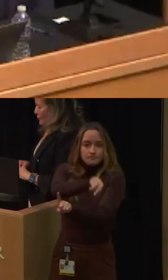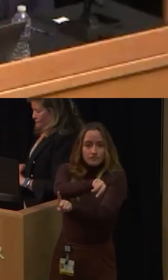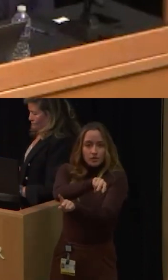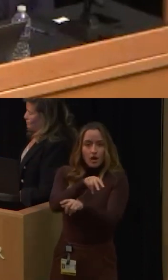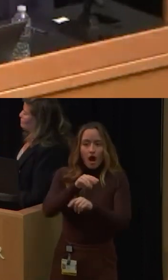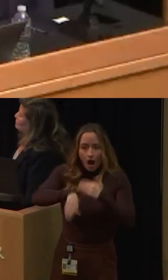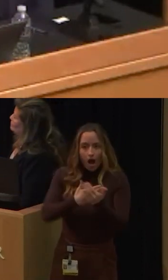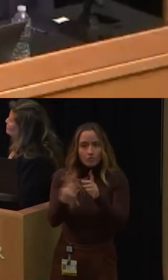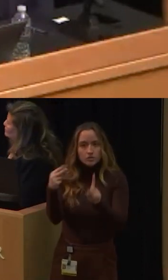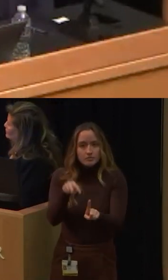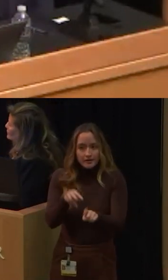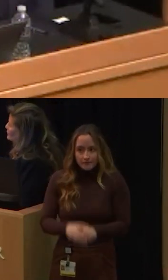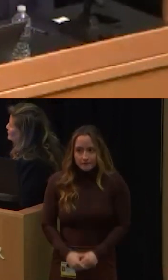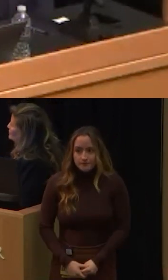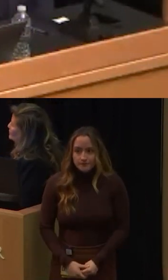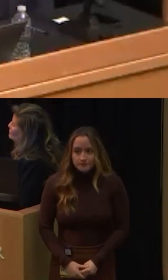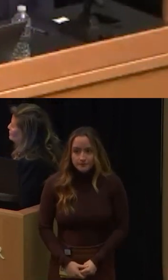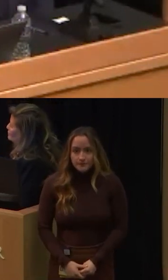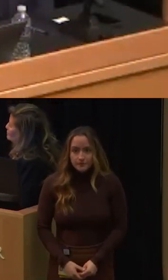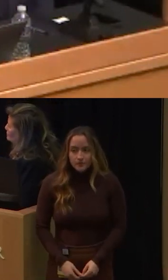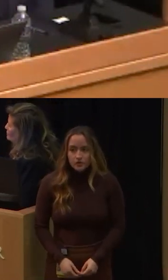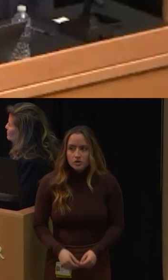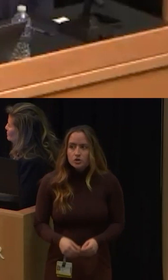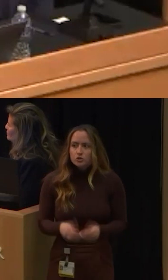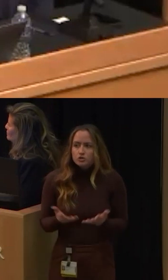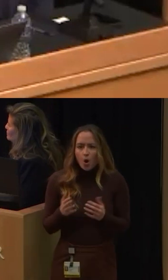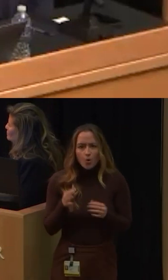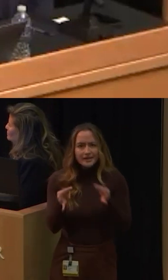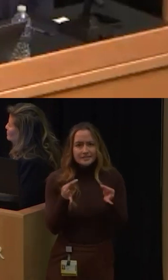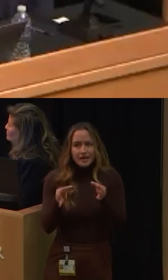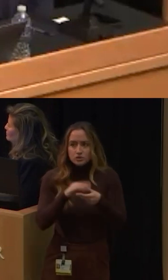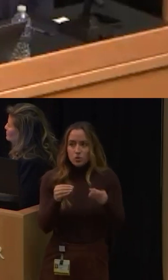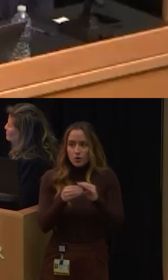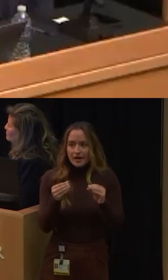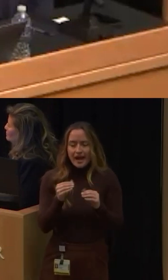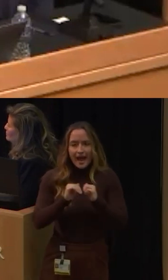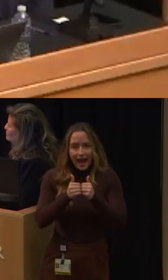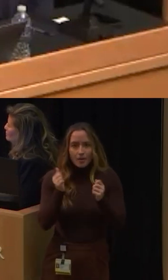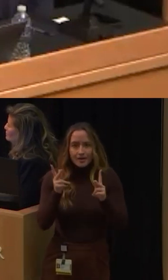about how people came into the University of Rochester? How many of us did they let in it one time?